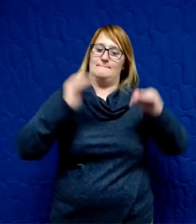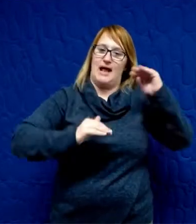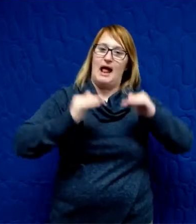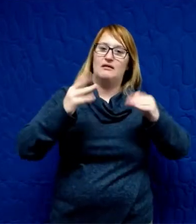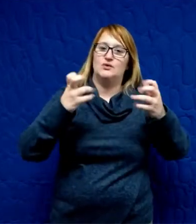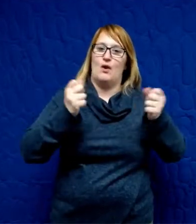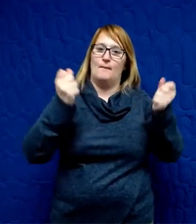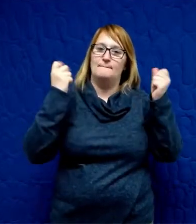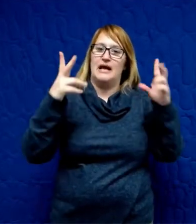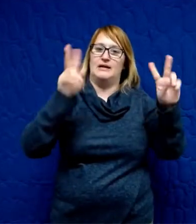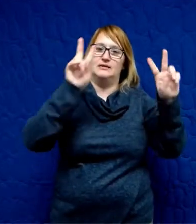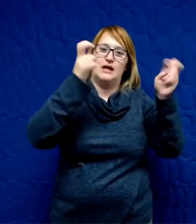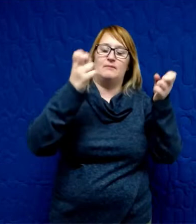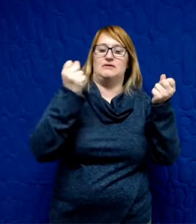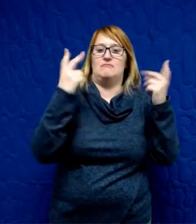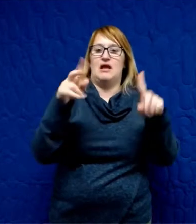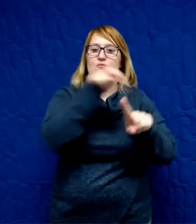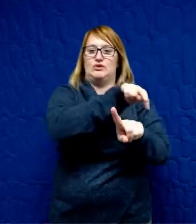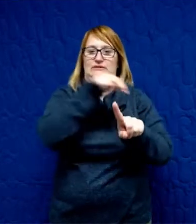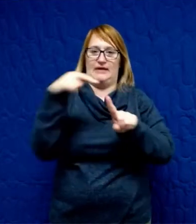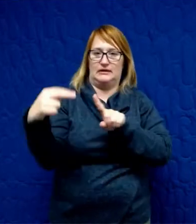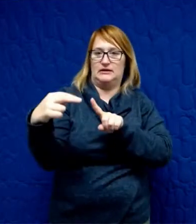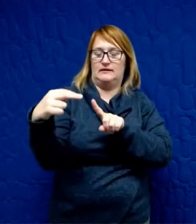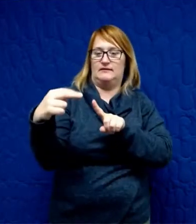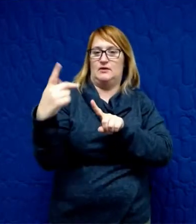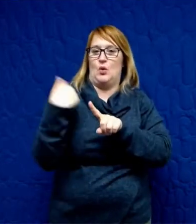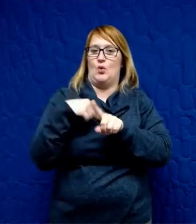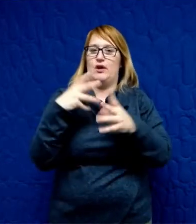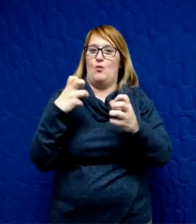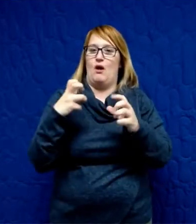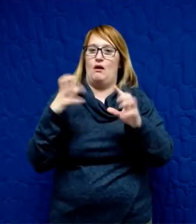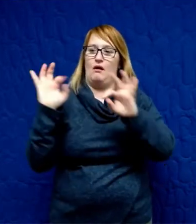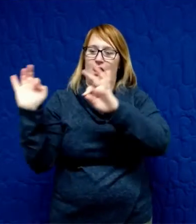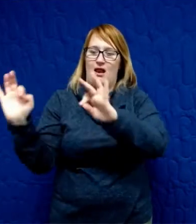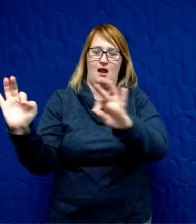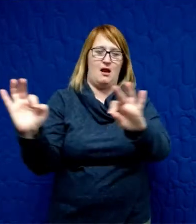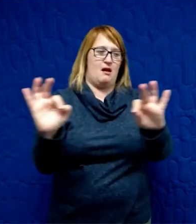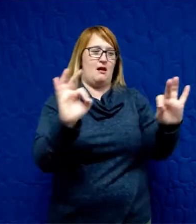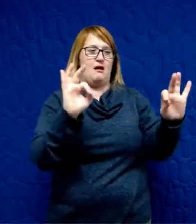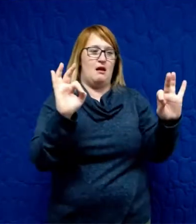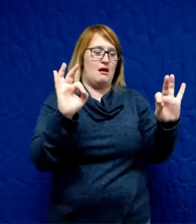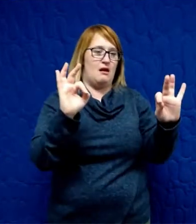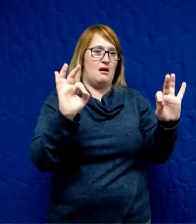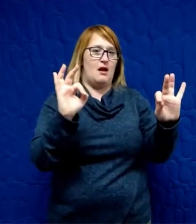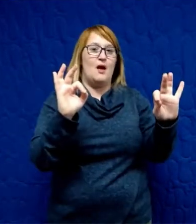topics, lots of different perspectives that it really becomes pretty much a two